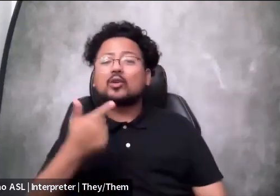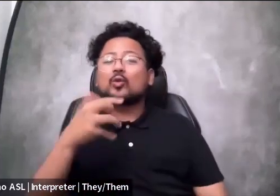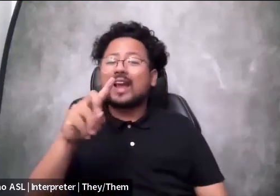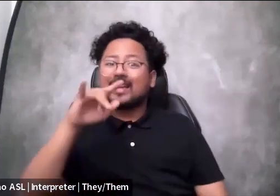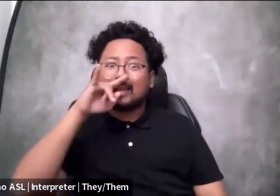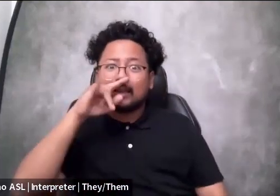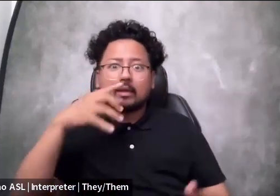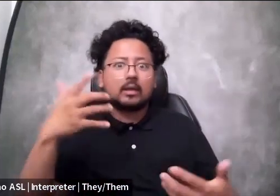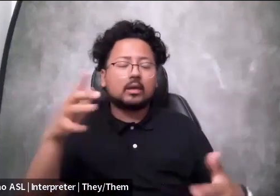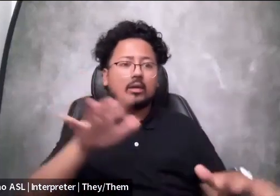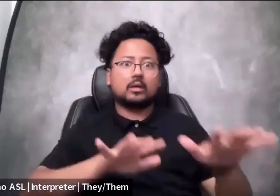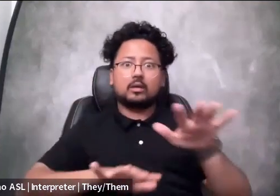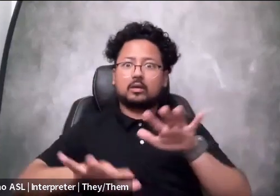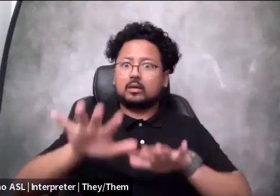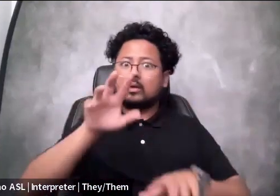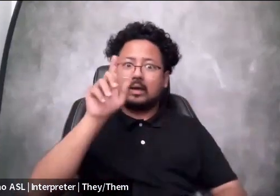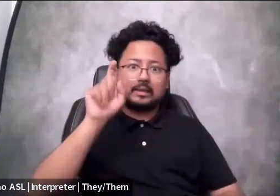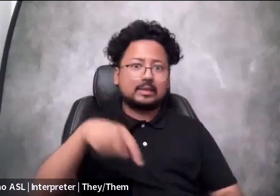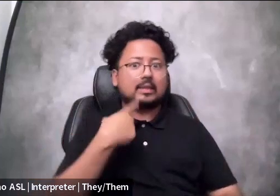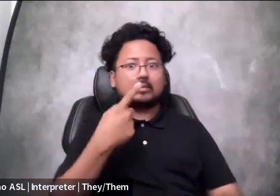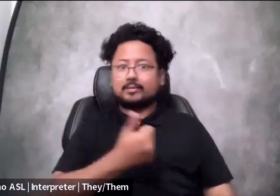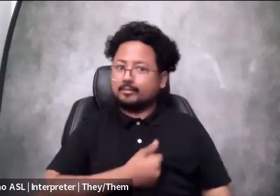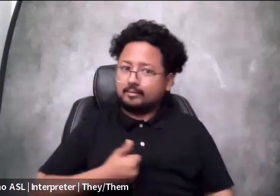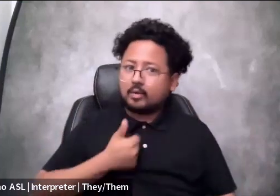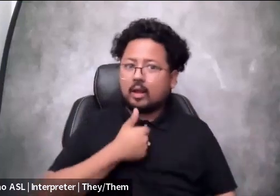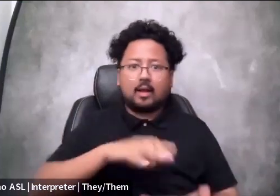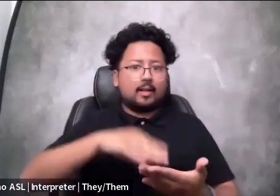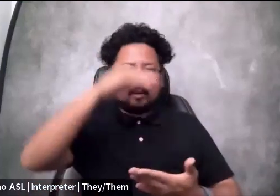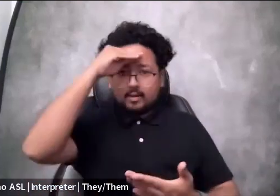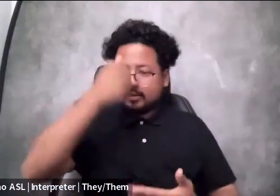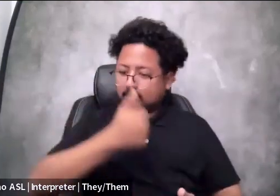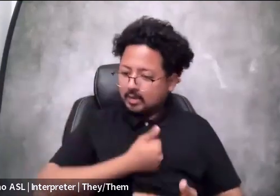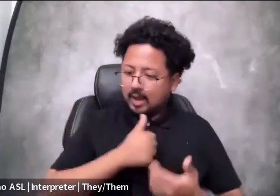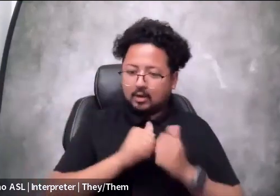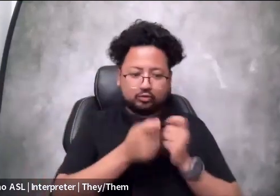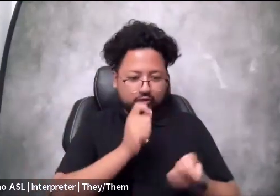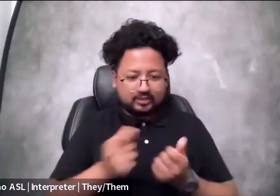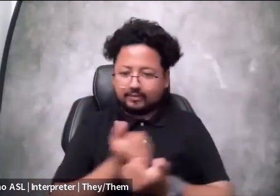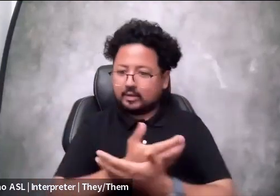I need to apologize to them, or I've learned something about how to do this differently. And